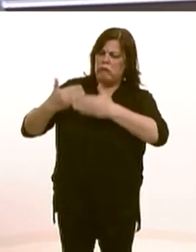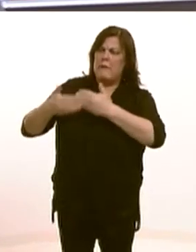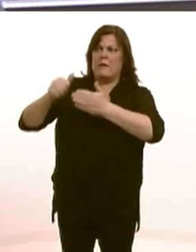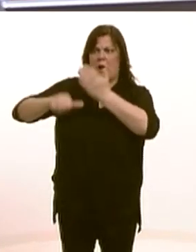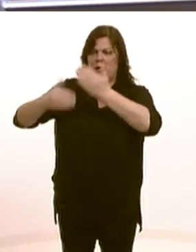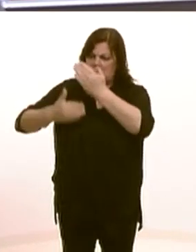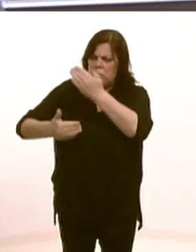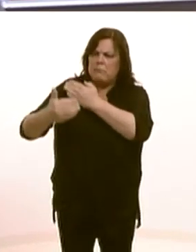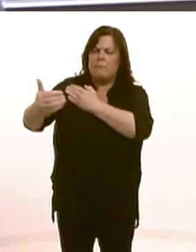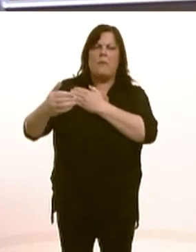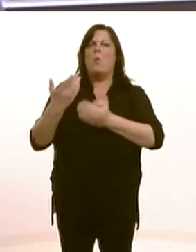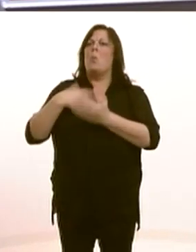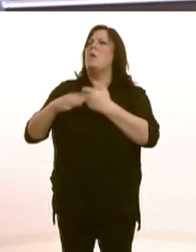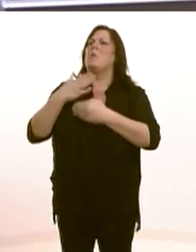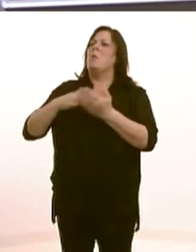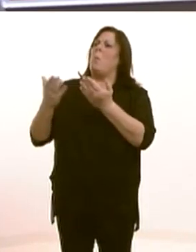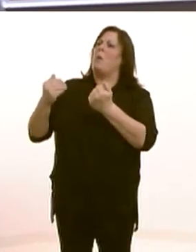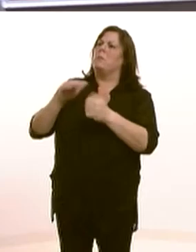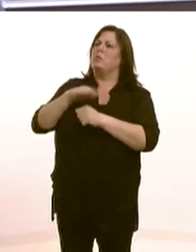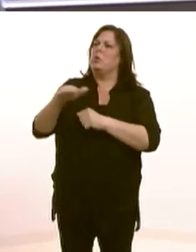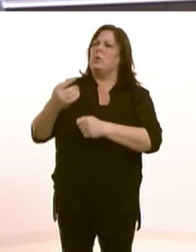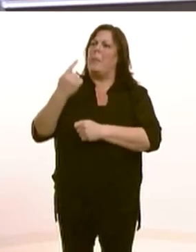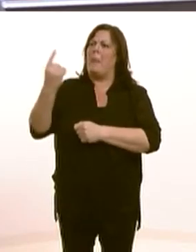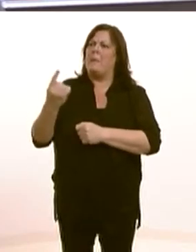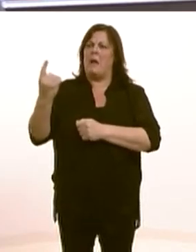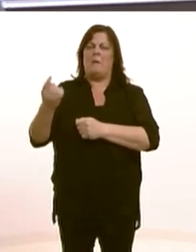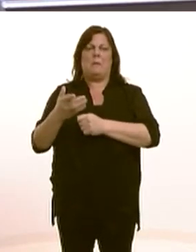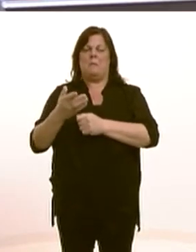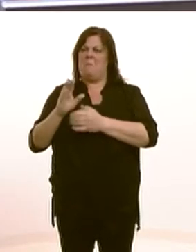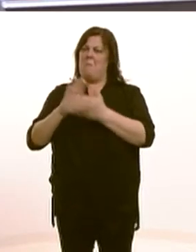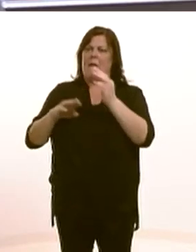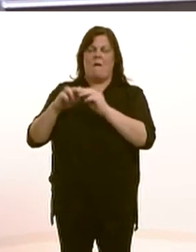welcoming children, who have quite often lost their parents, children who have seen wars,